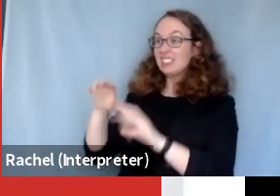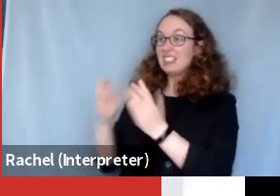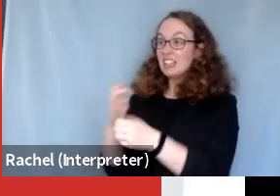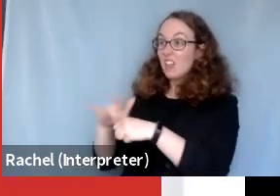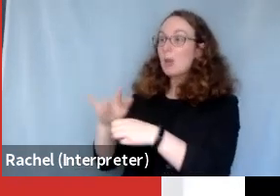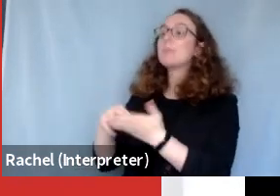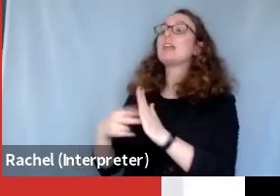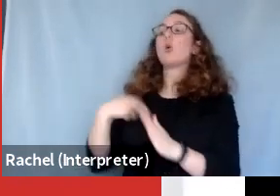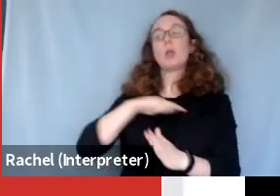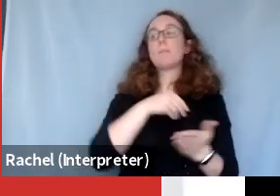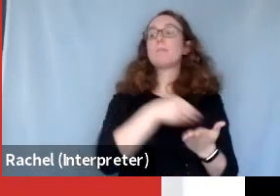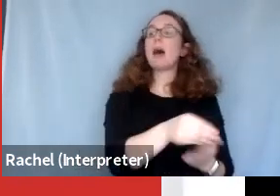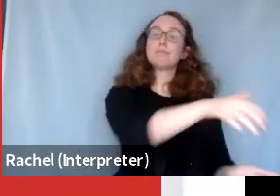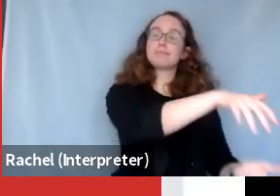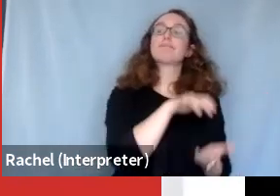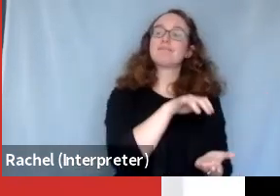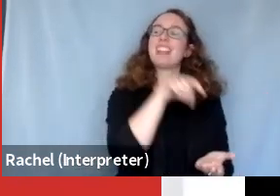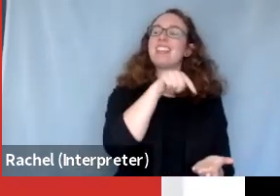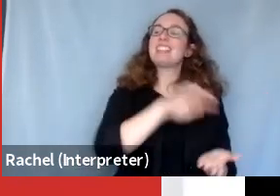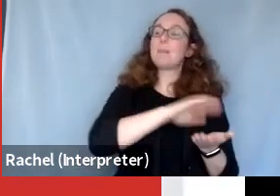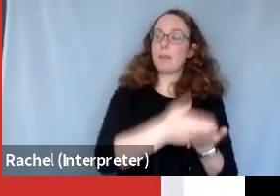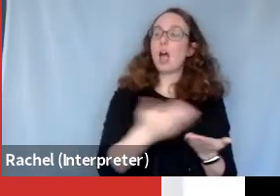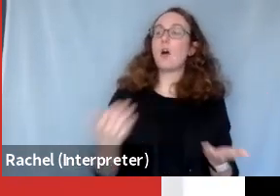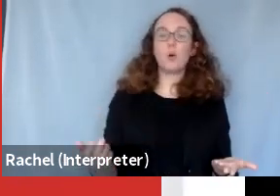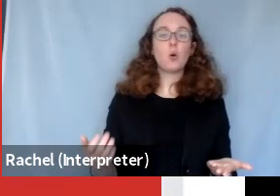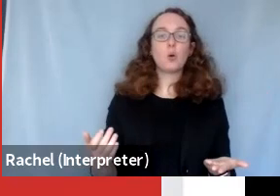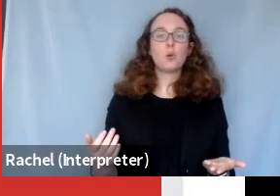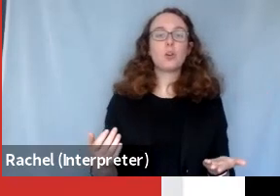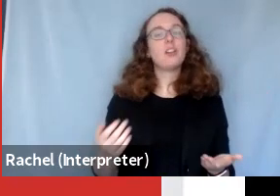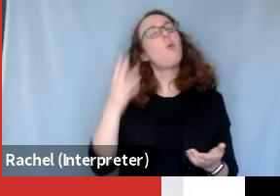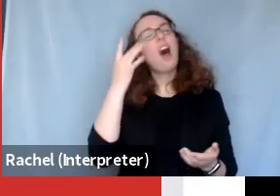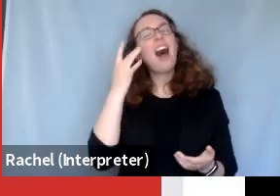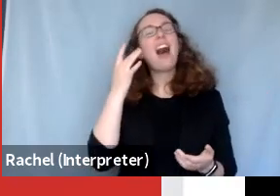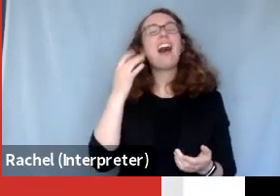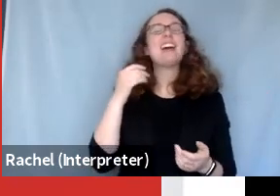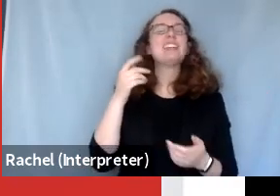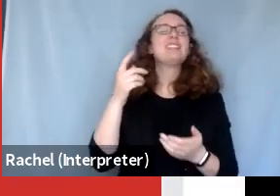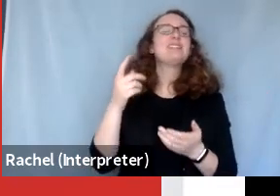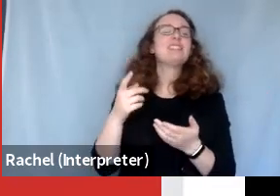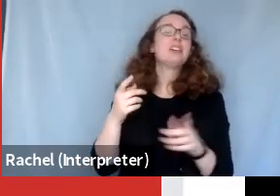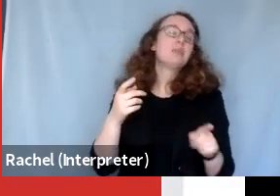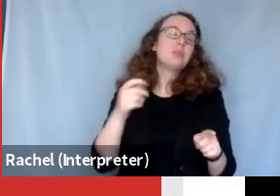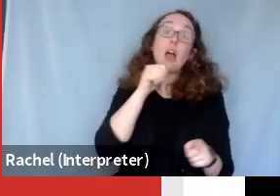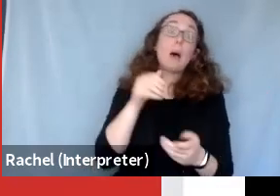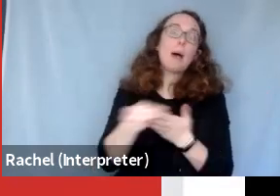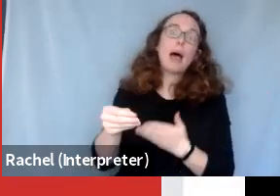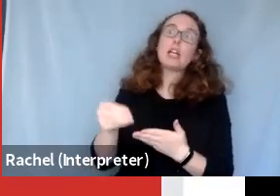or they do some other thing. So we won't bring one for one in. So we do a math formula to bring in a